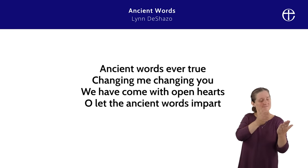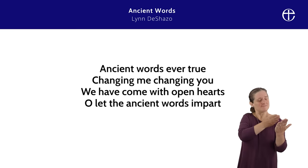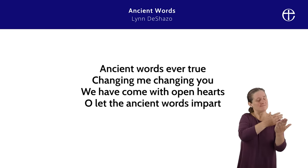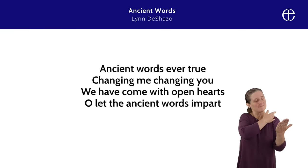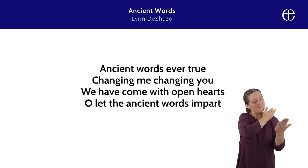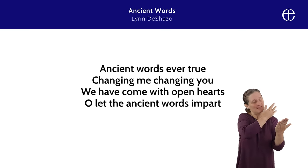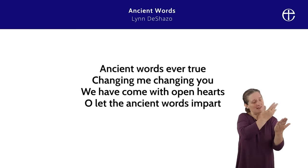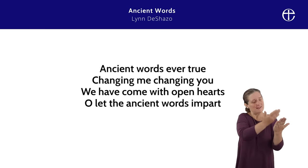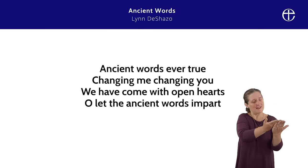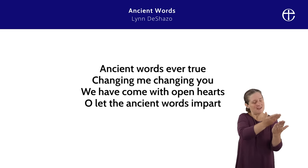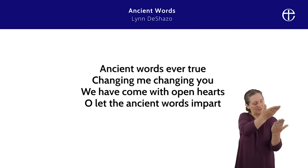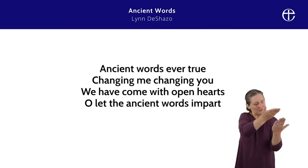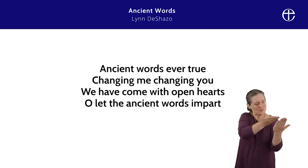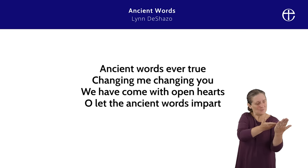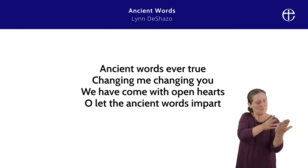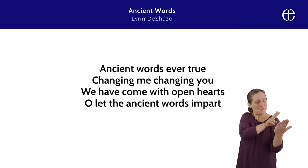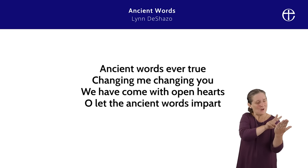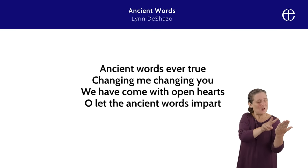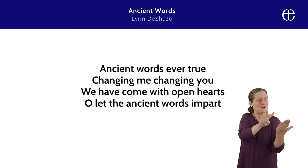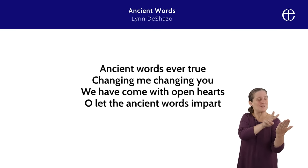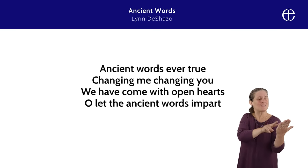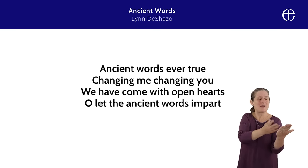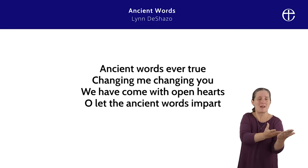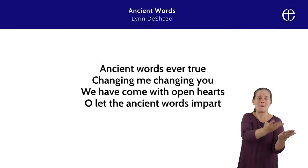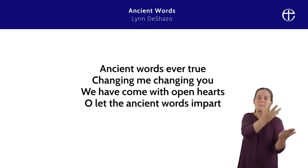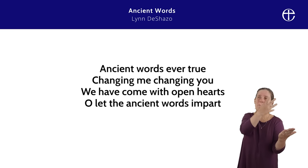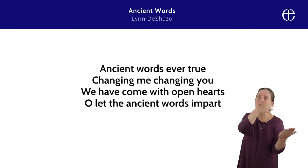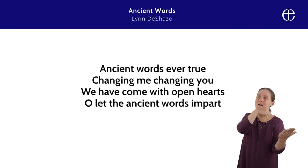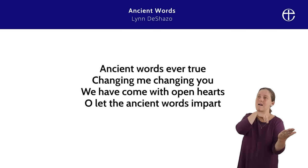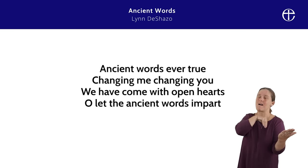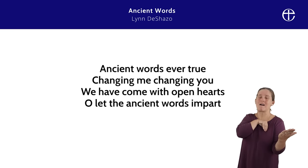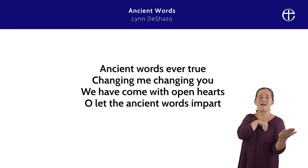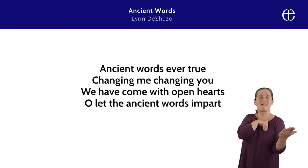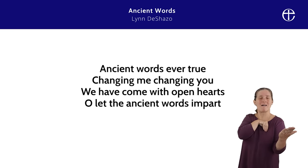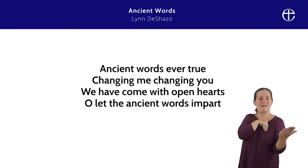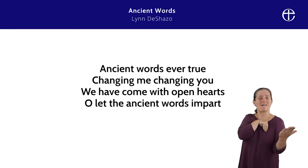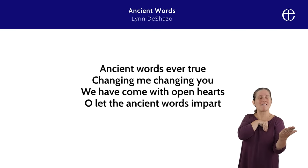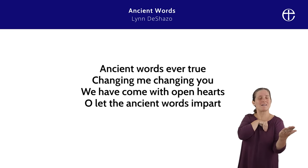O let the ancient words impart